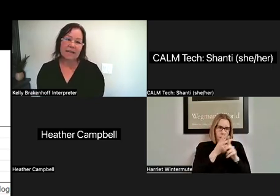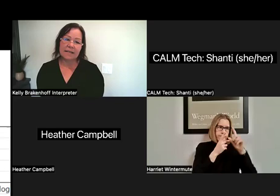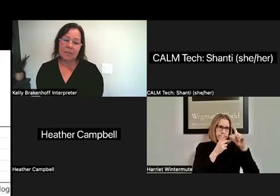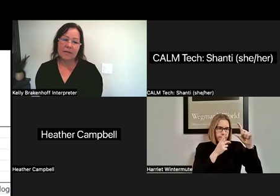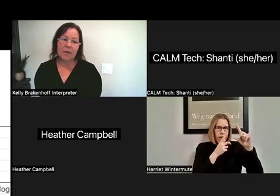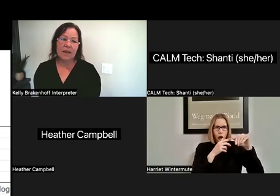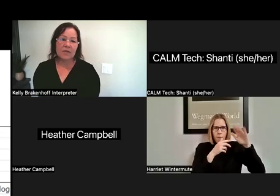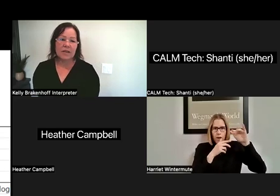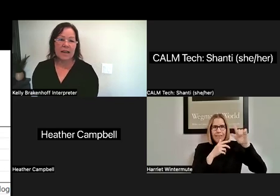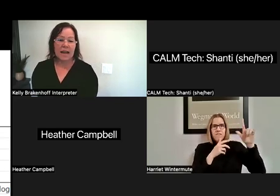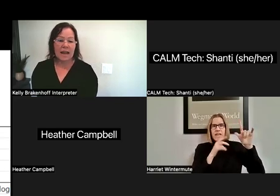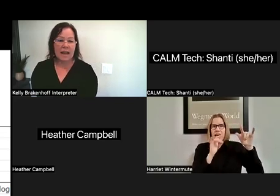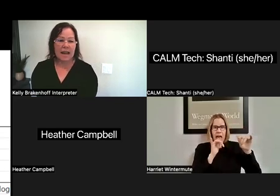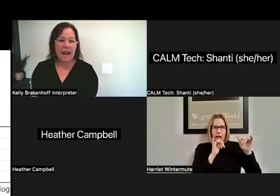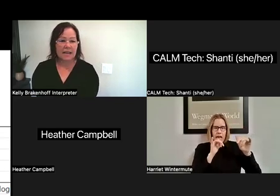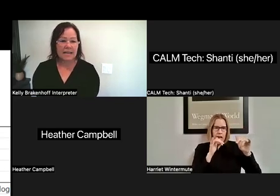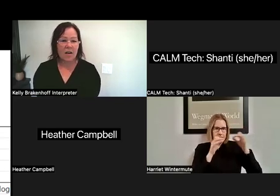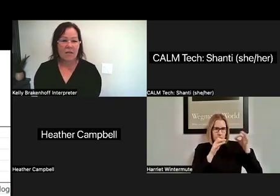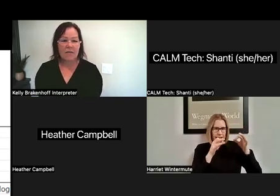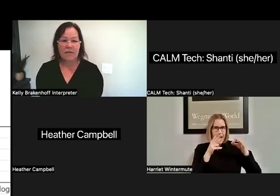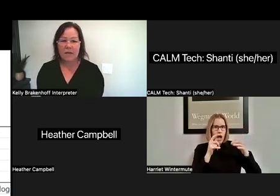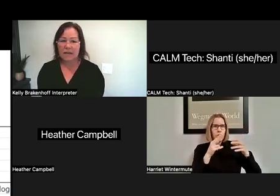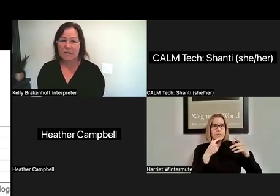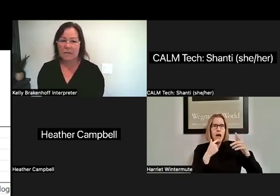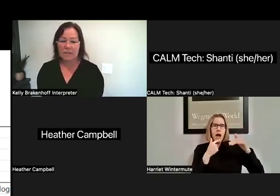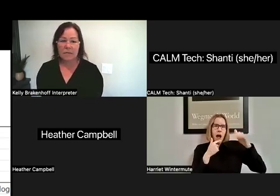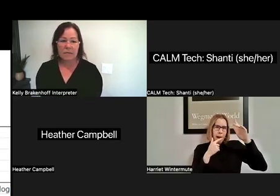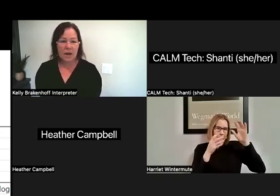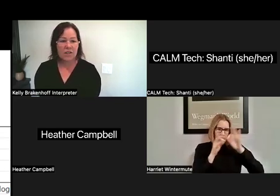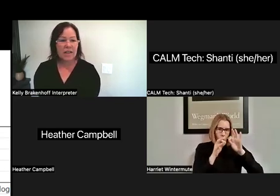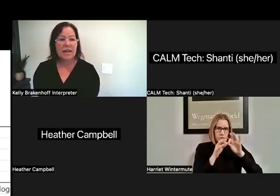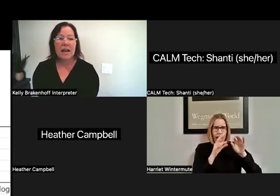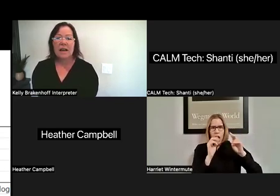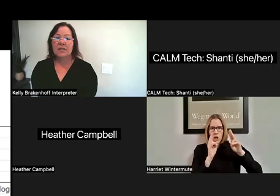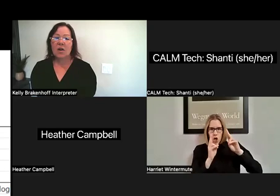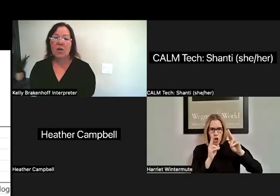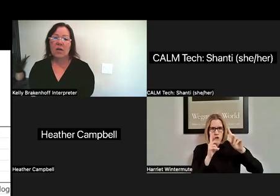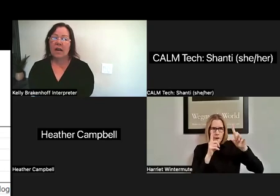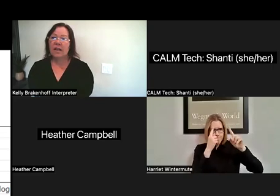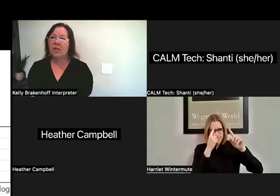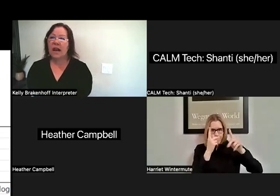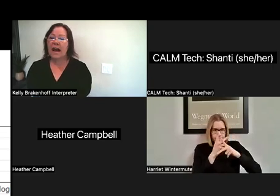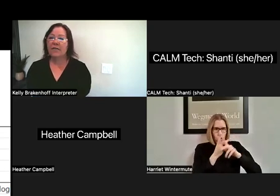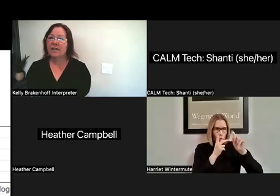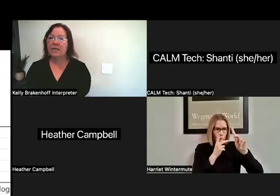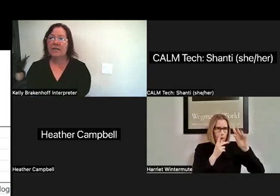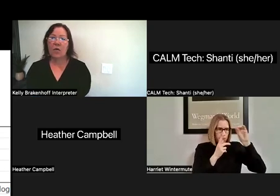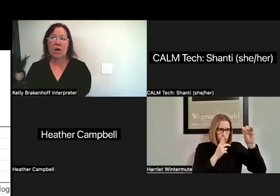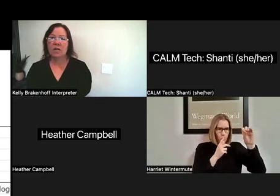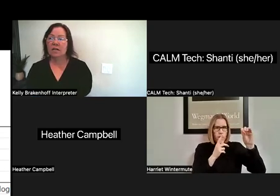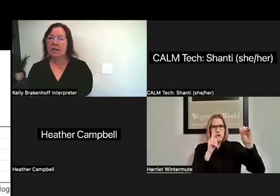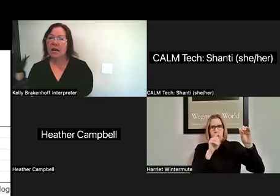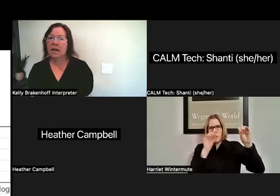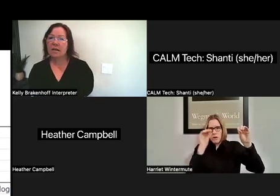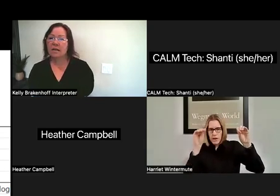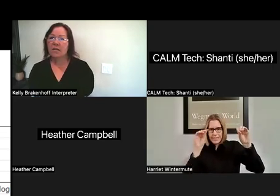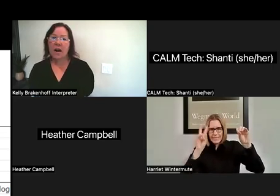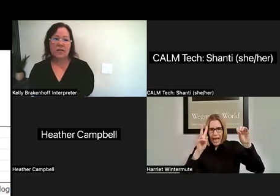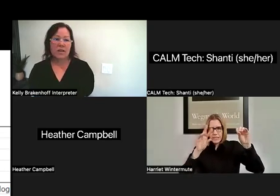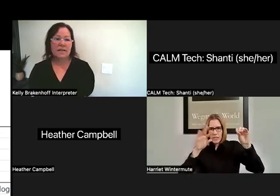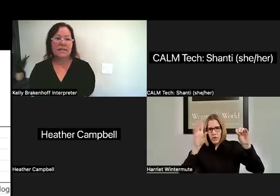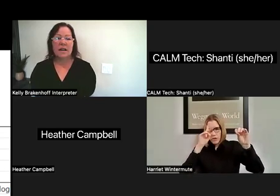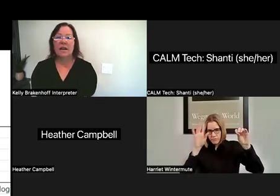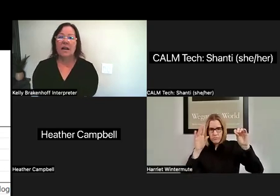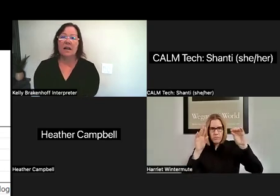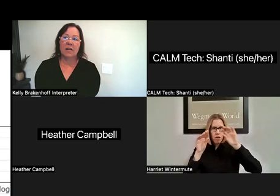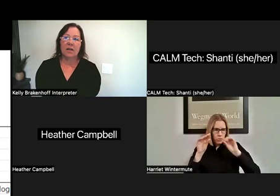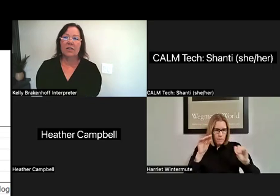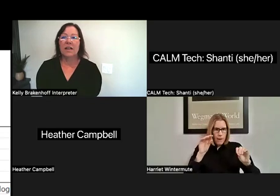the simplest way using an Excel spreadsheet. So you can have just four quadrants urgent,